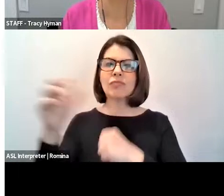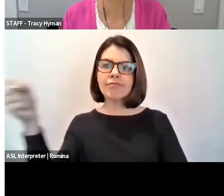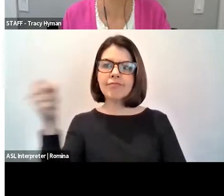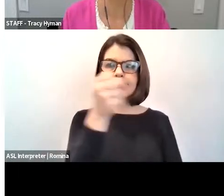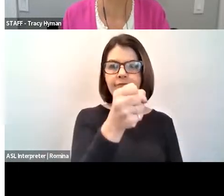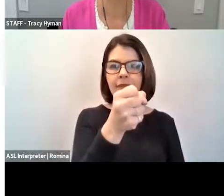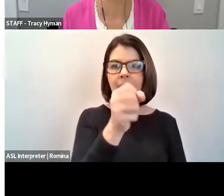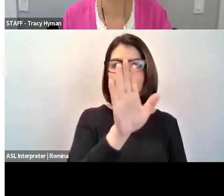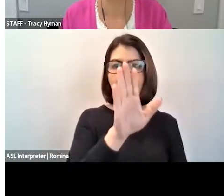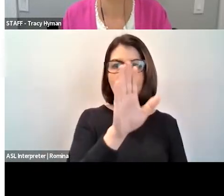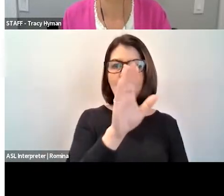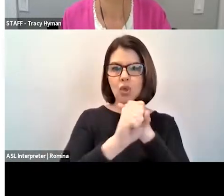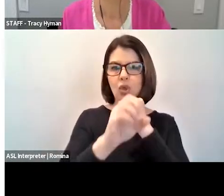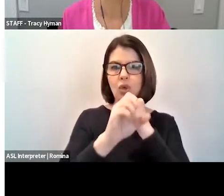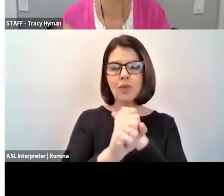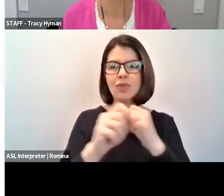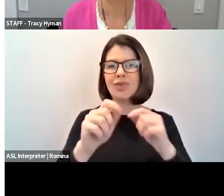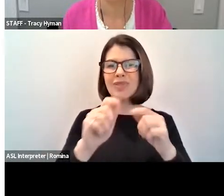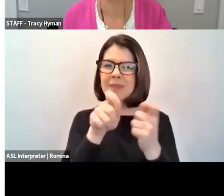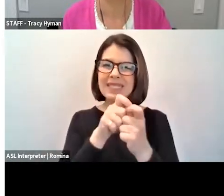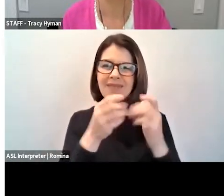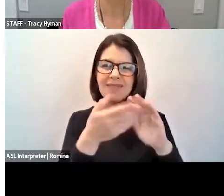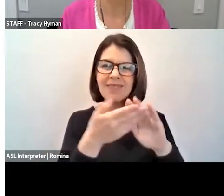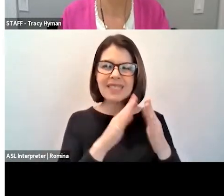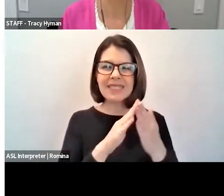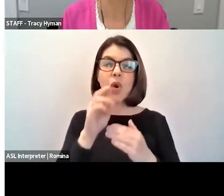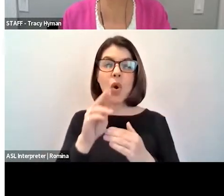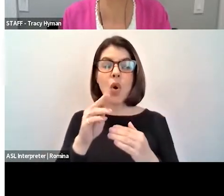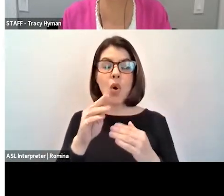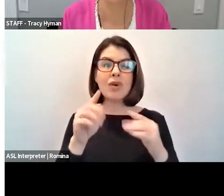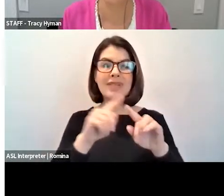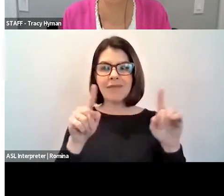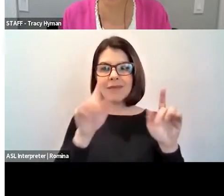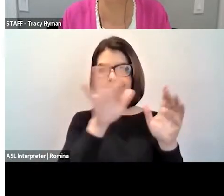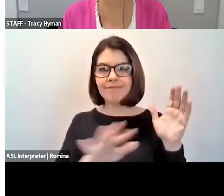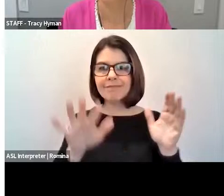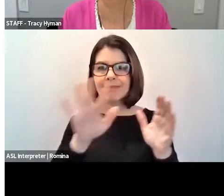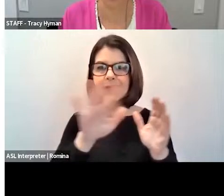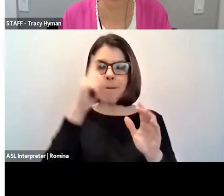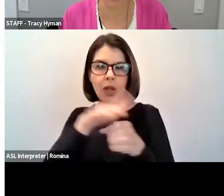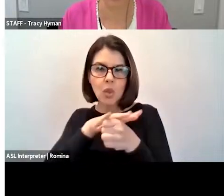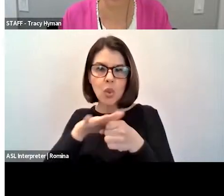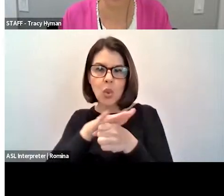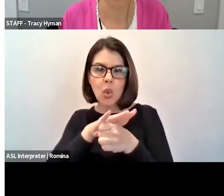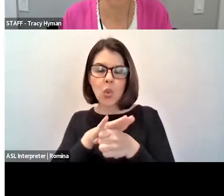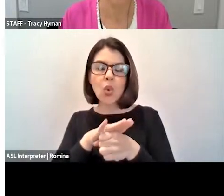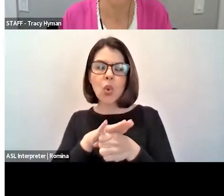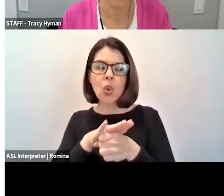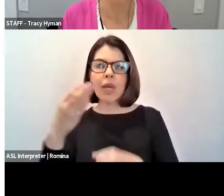in certain cities or markets, but on local cable and that's up to subscribers up to 1 million